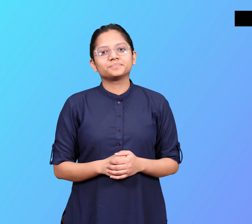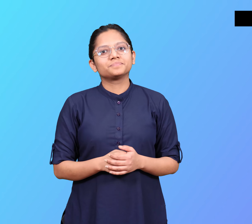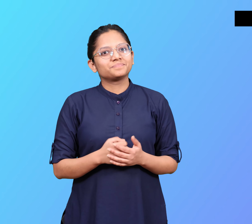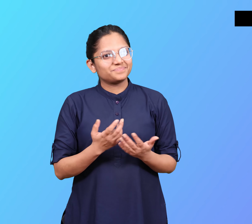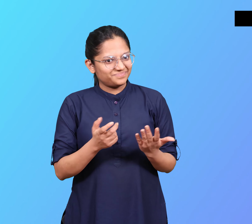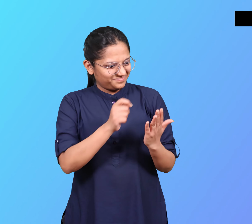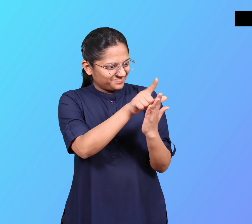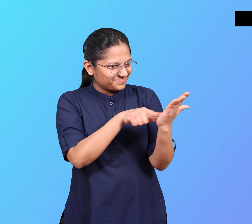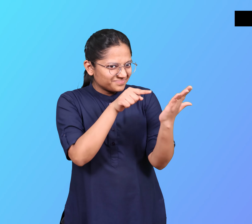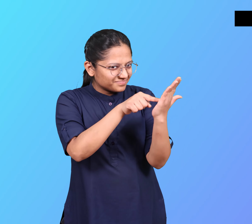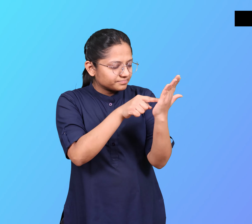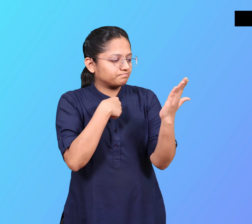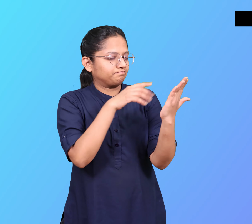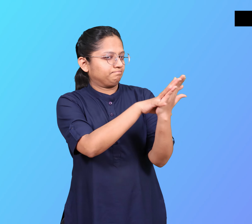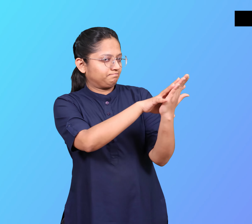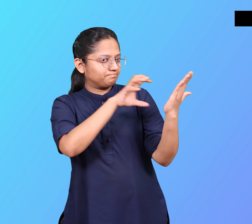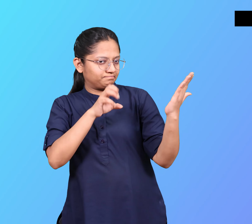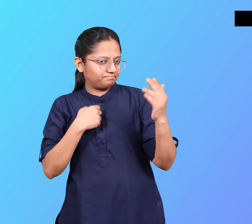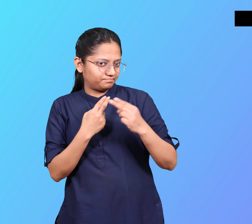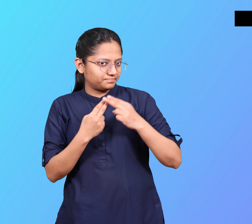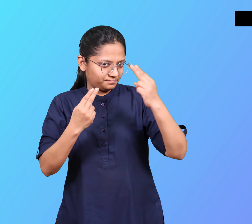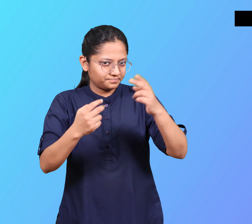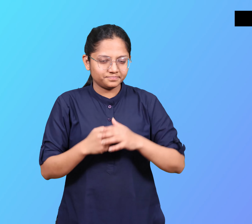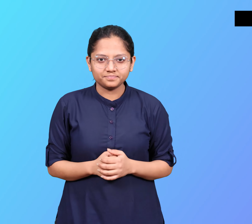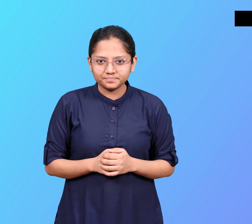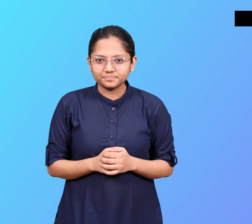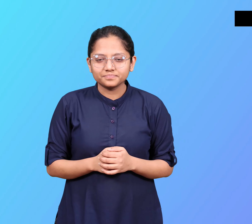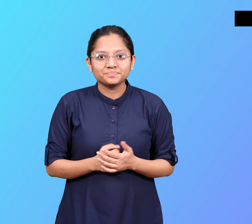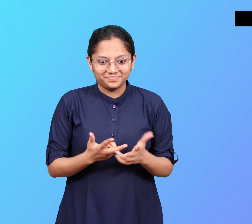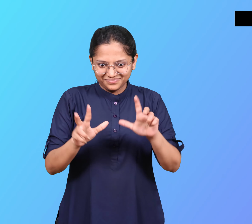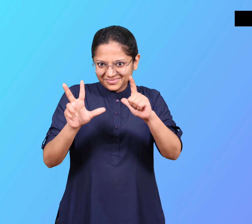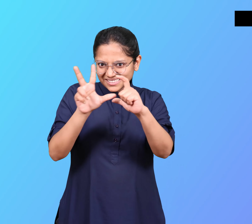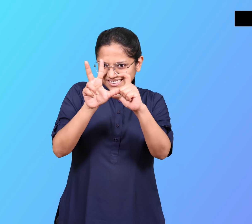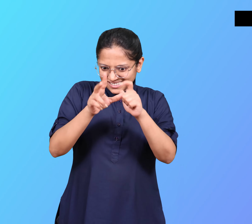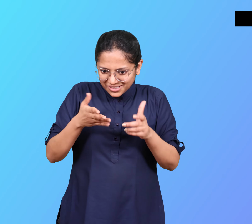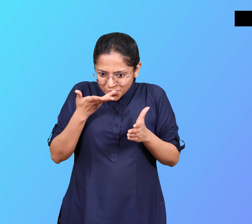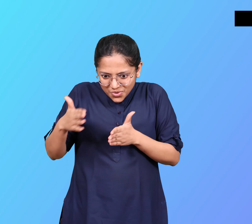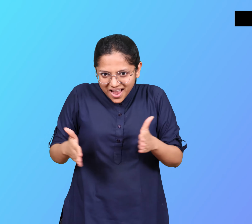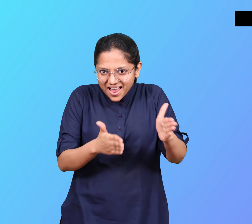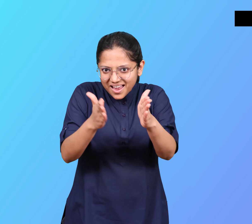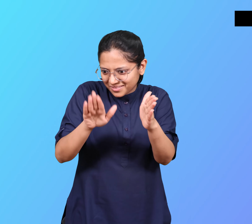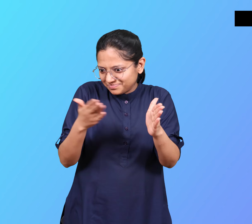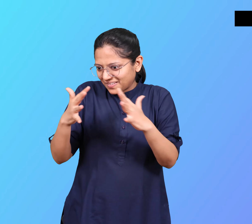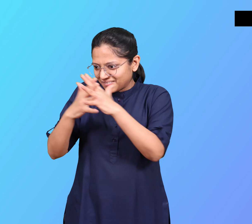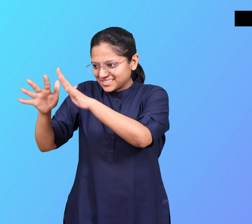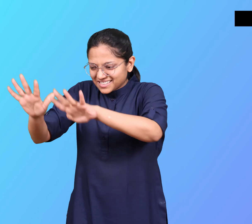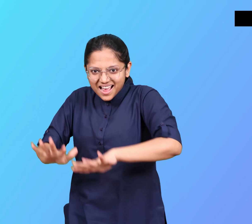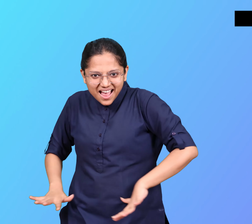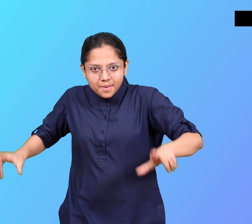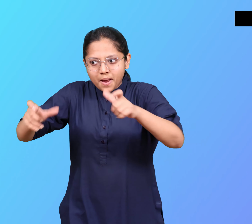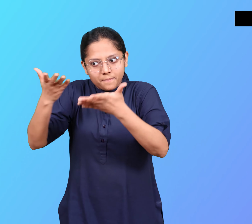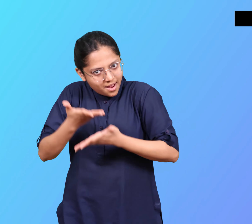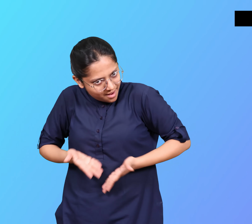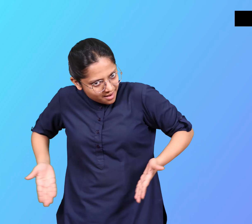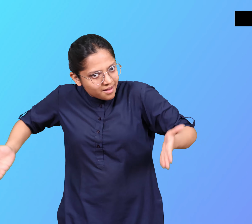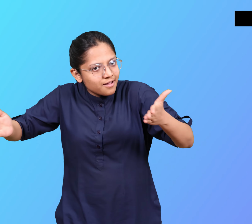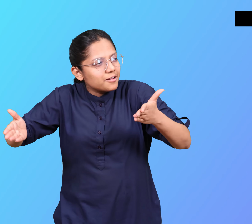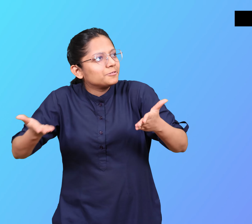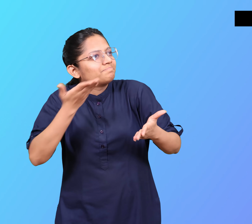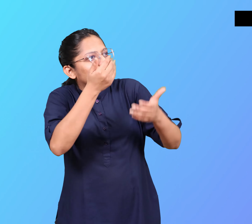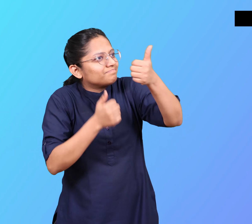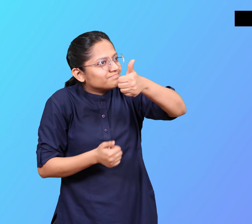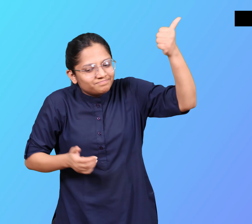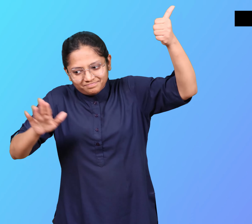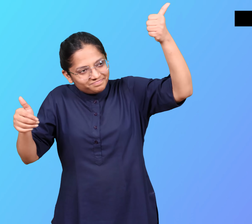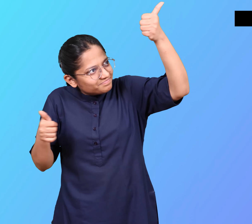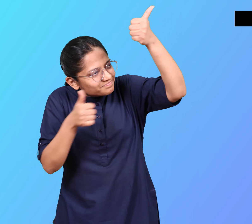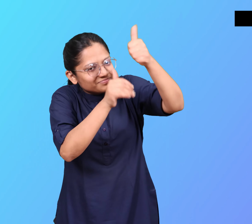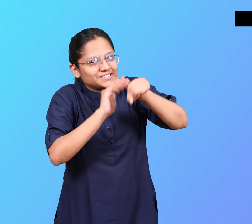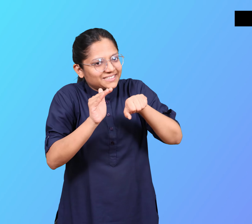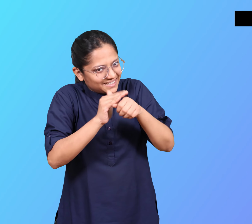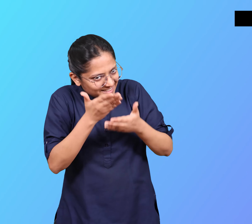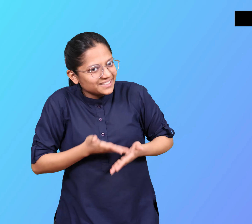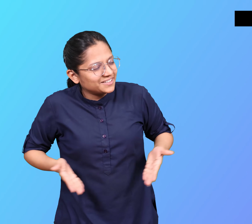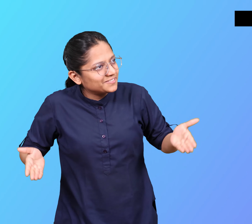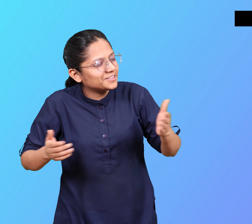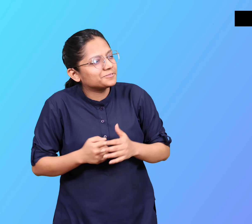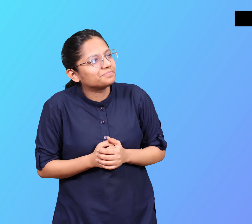This is the copy of the letter sent to King Artaxerxes: From your servants living in the area west of the Euphrates River.